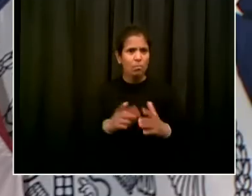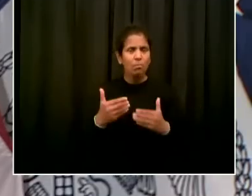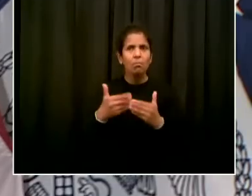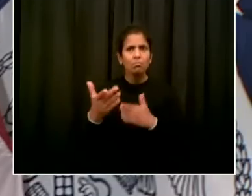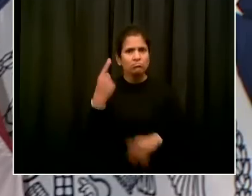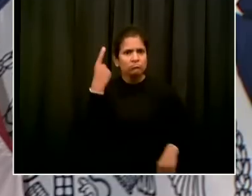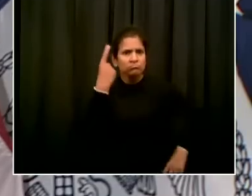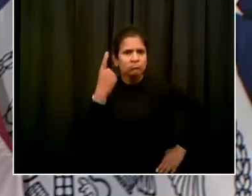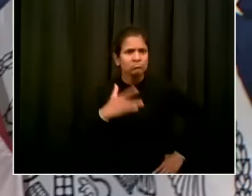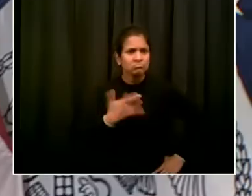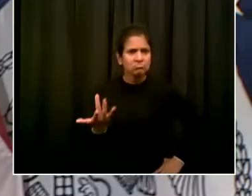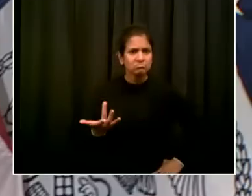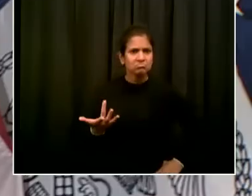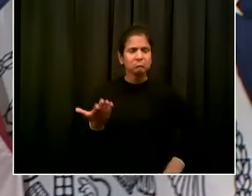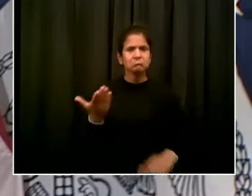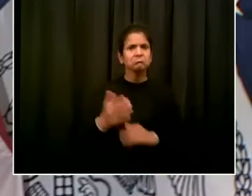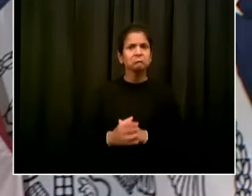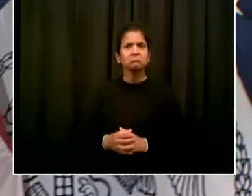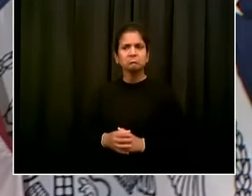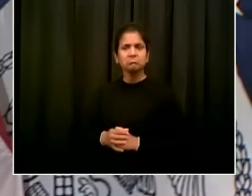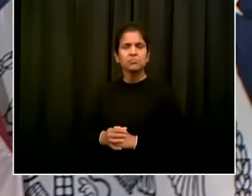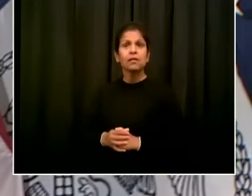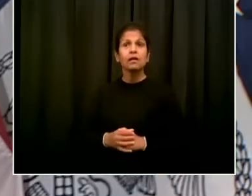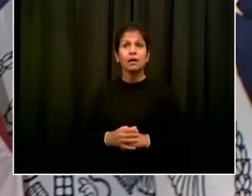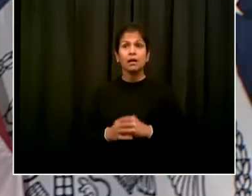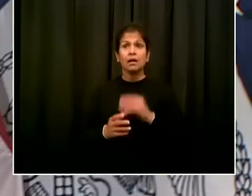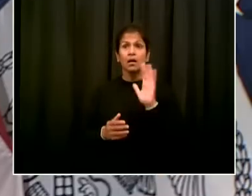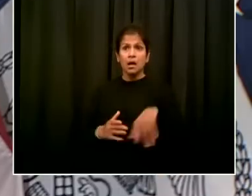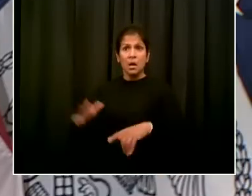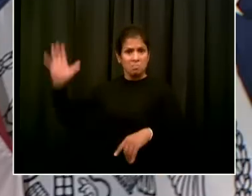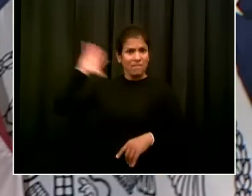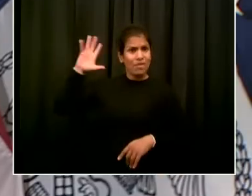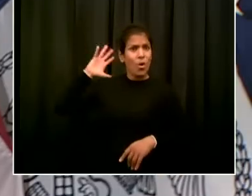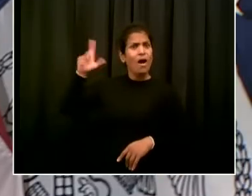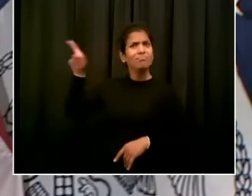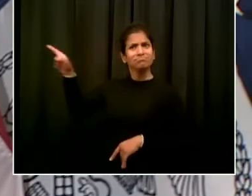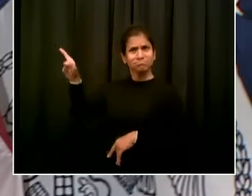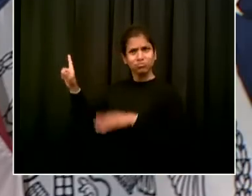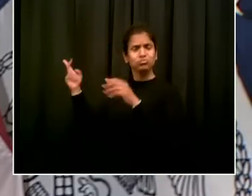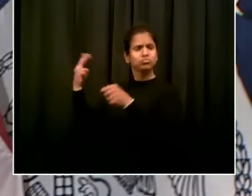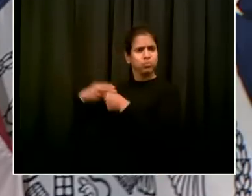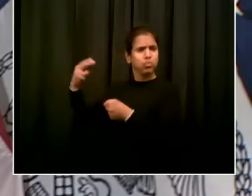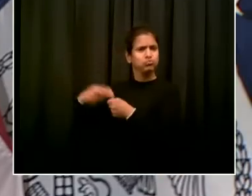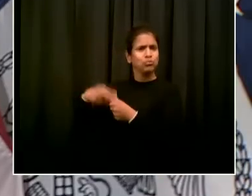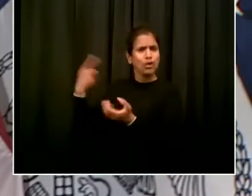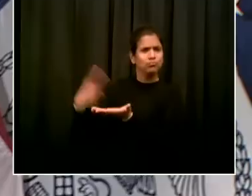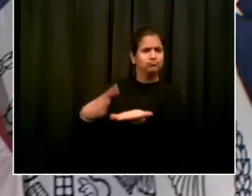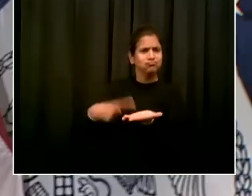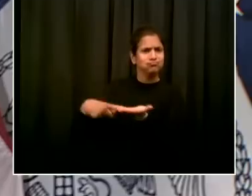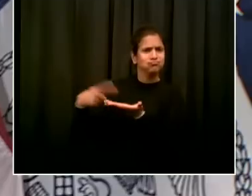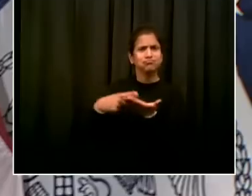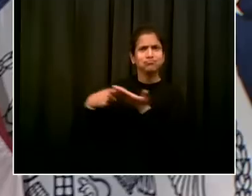ARREST DRIVERS WHO KILL AND INJUURE